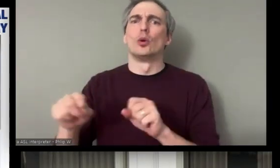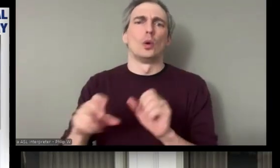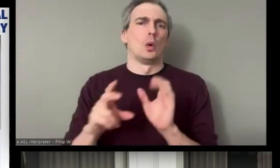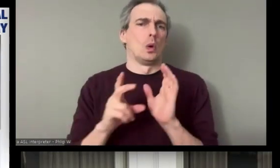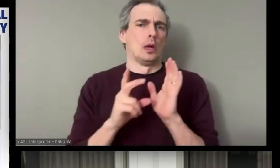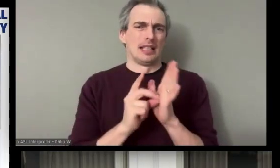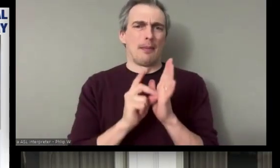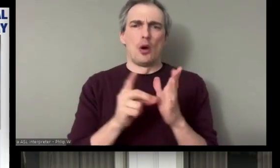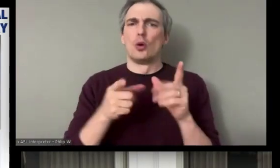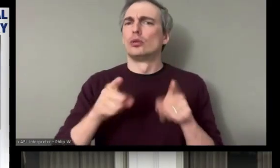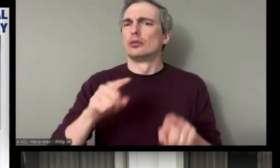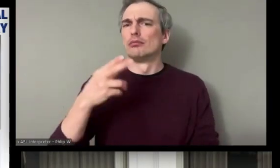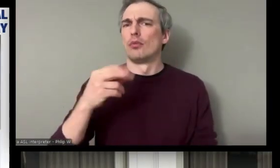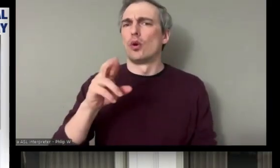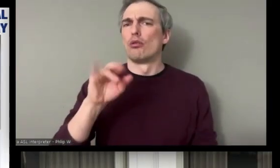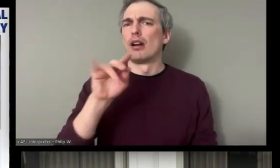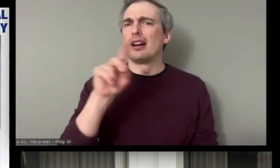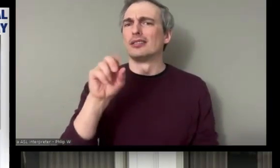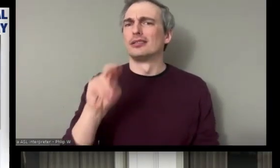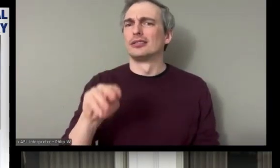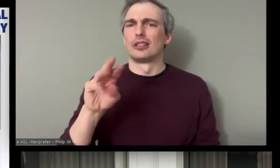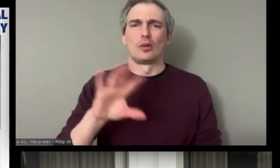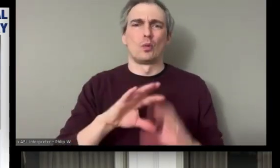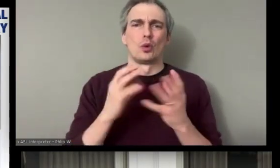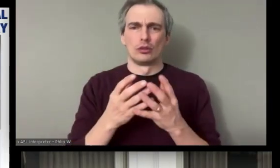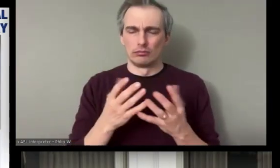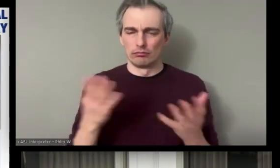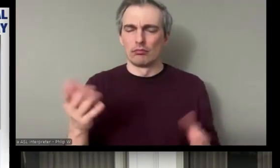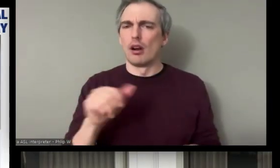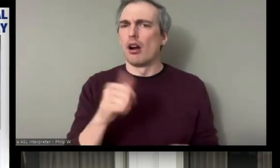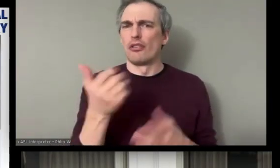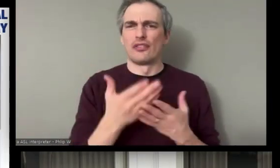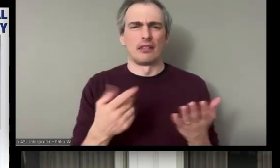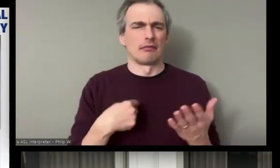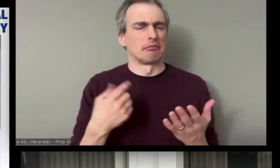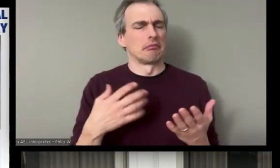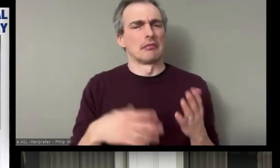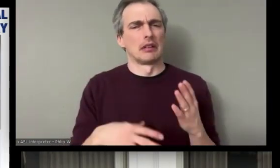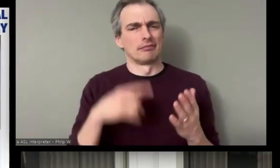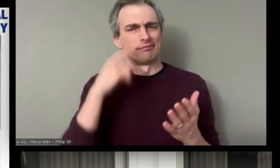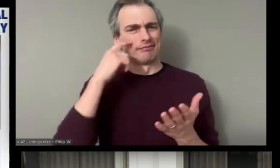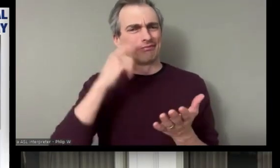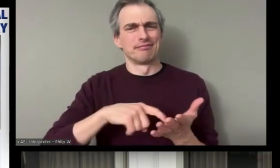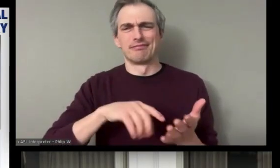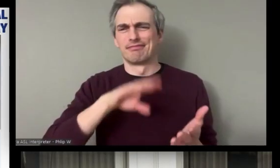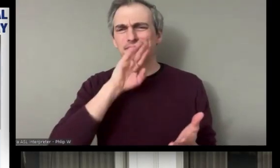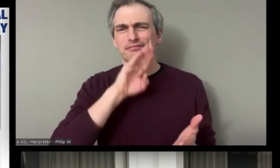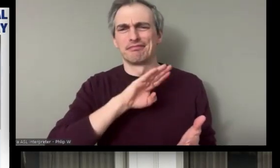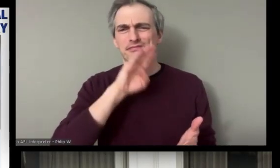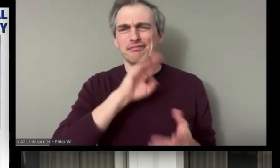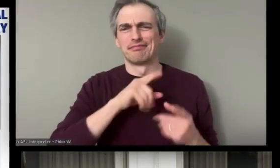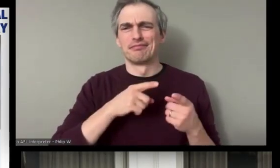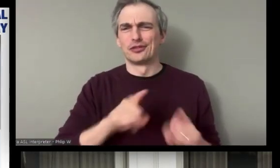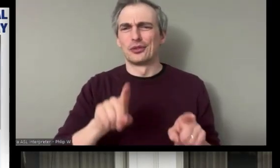But another thing that I found quite frustrating in a lot of virtual reality experiences was the reach requirement.